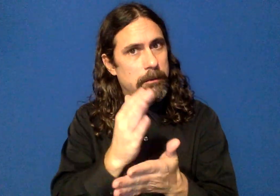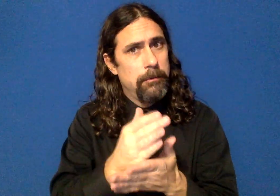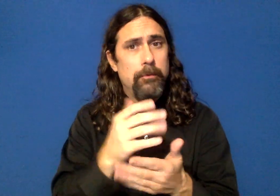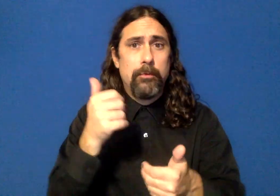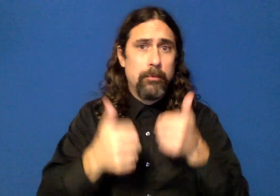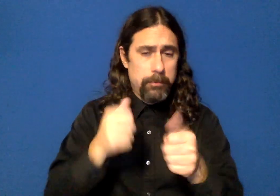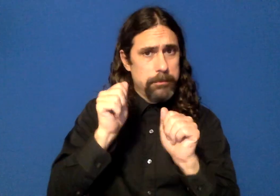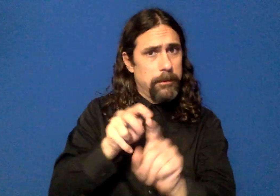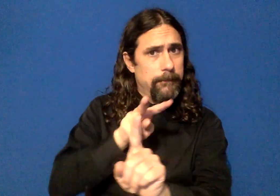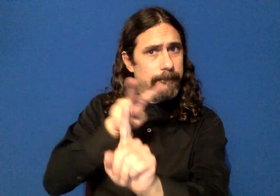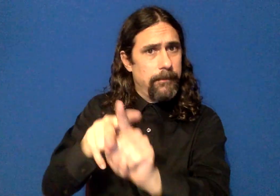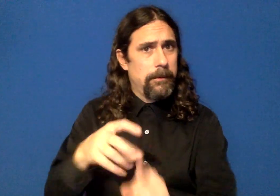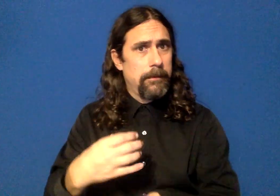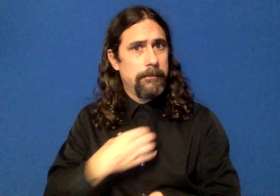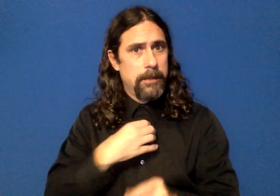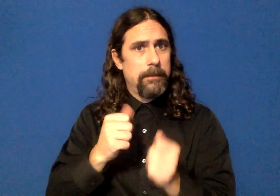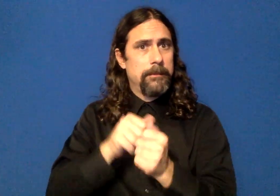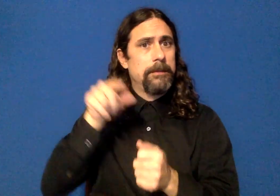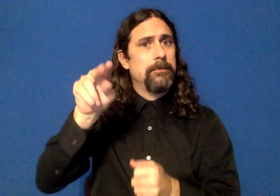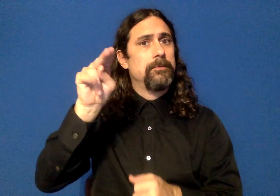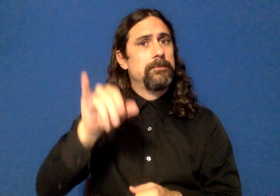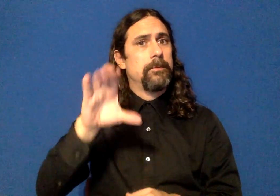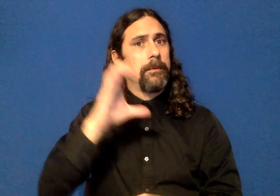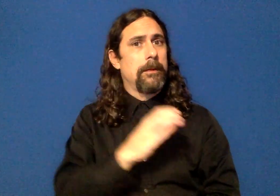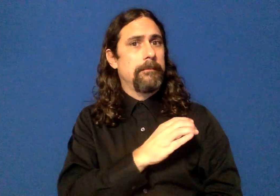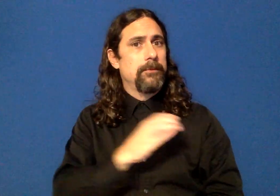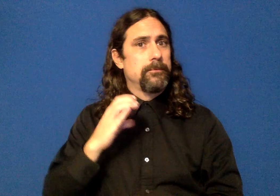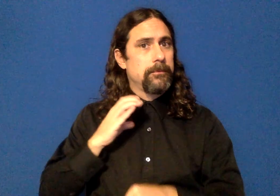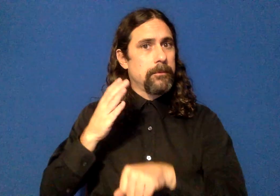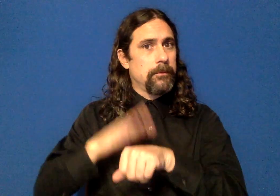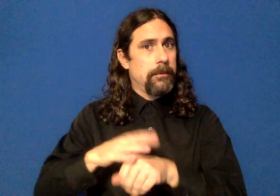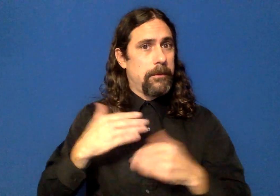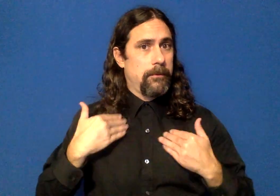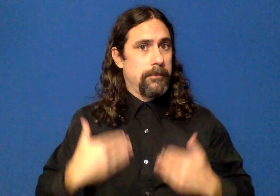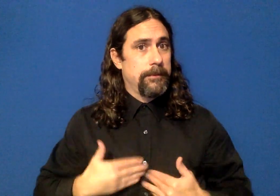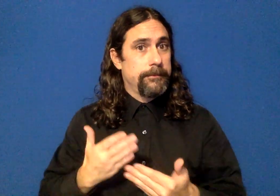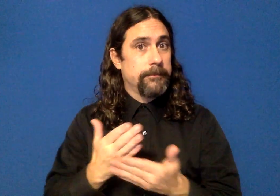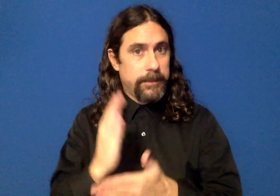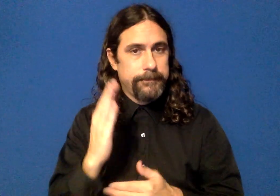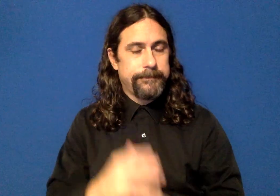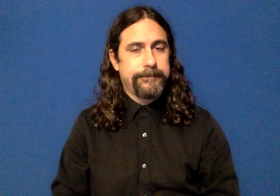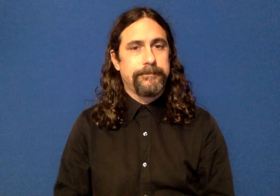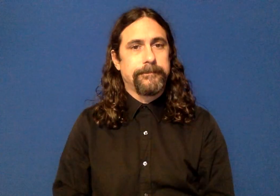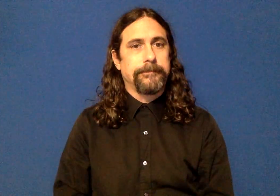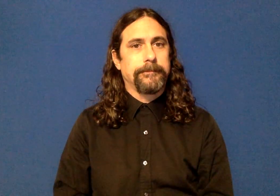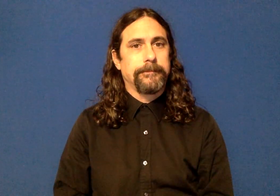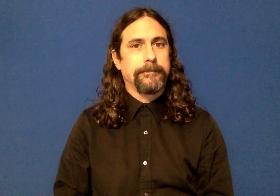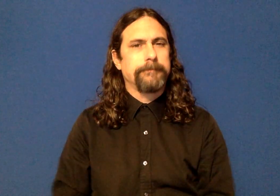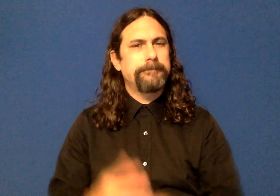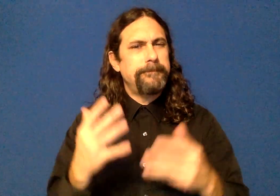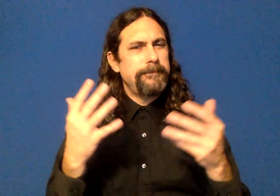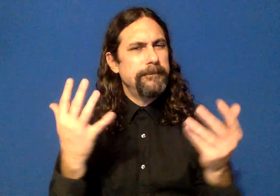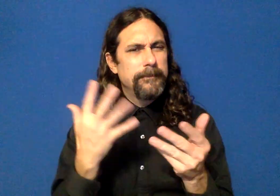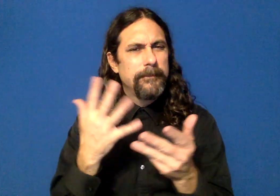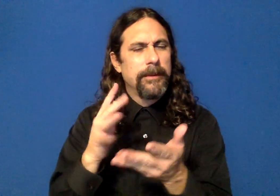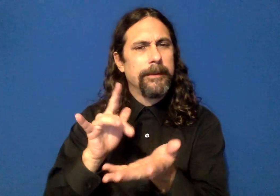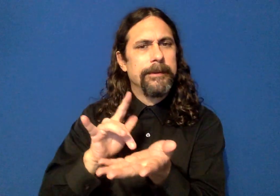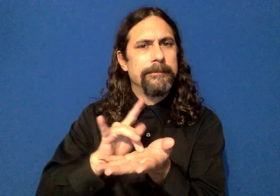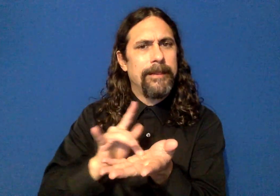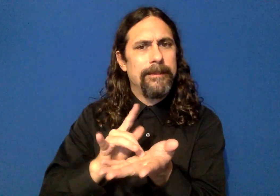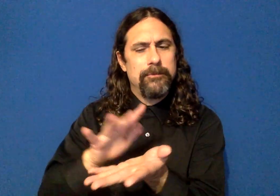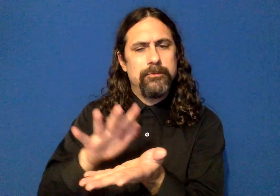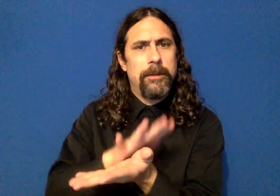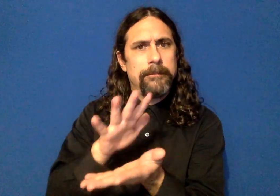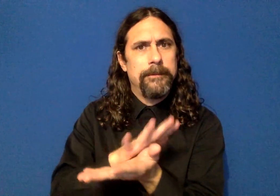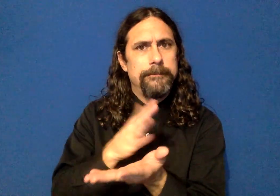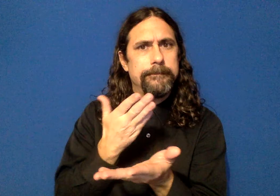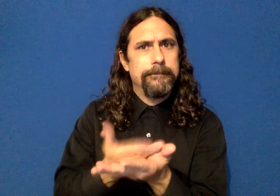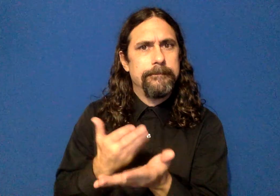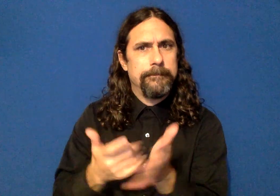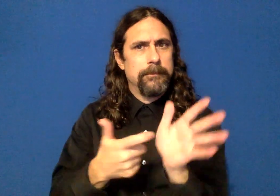to learn more about your rights or file a complaint with the NYC Commission on Human Rights